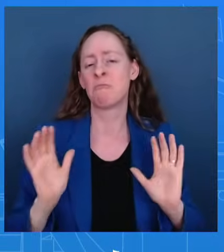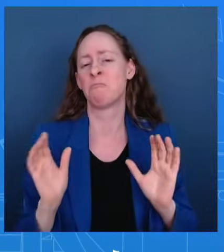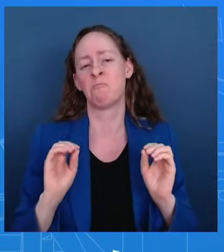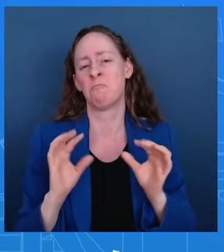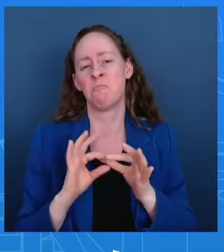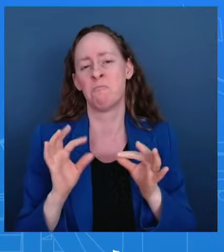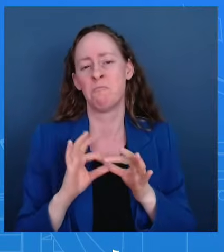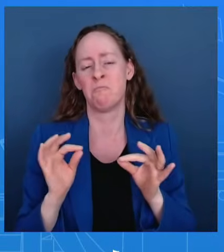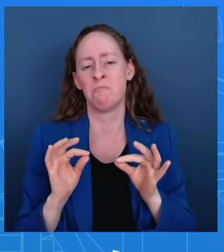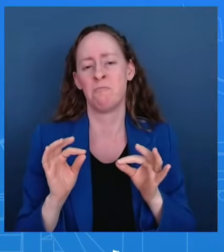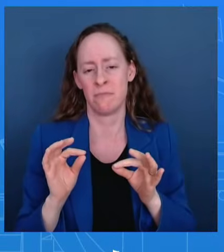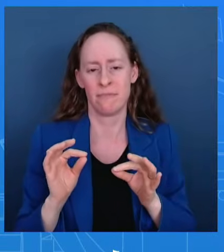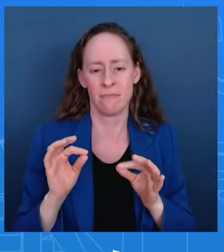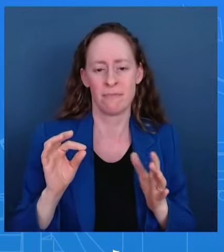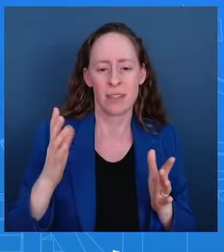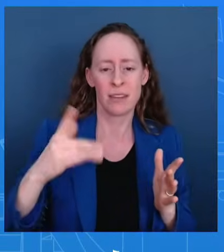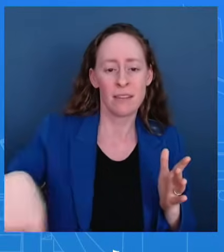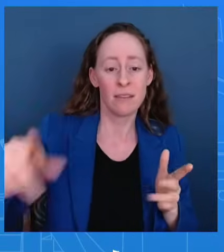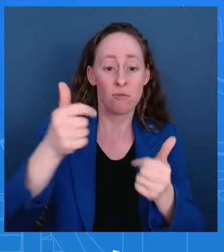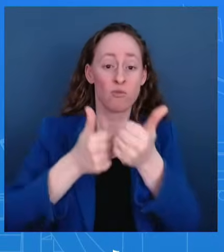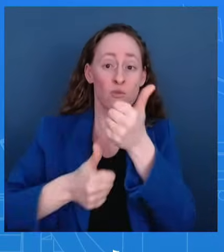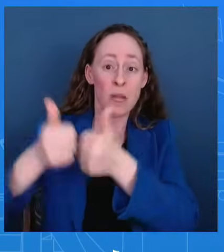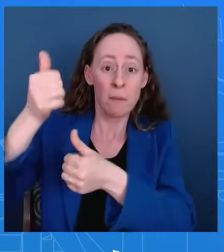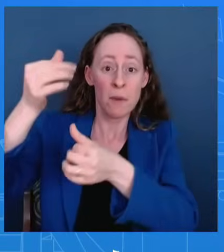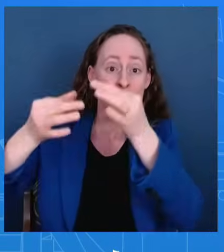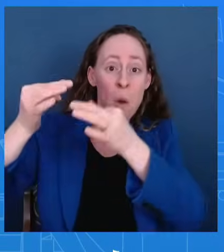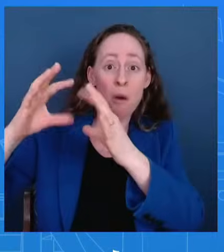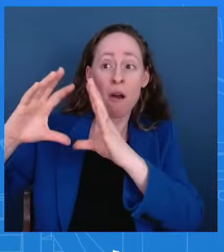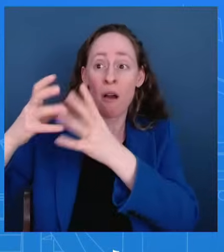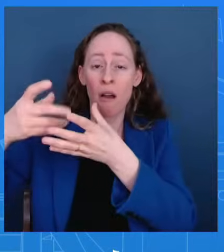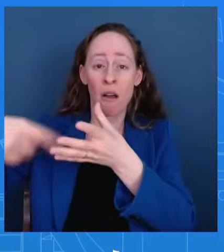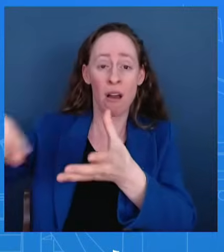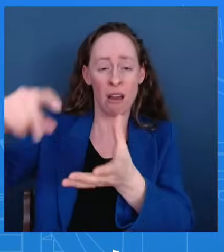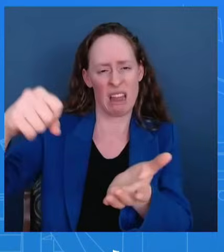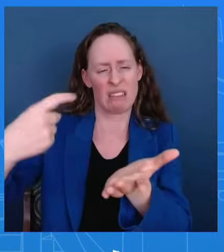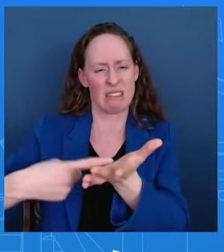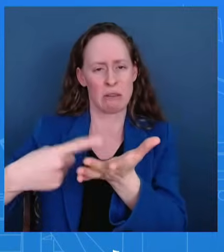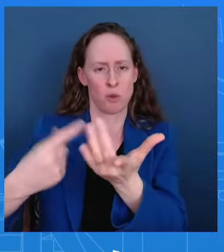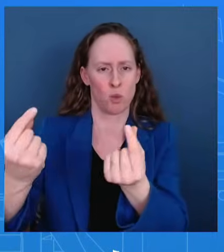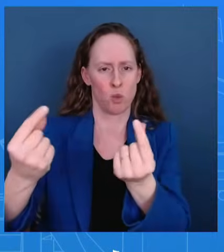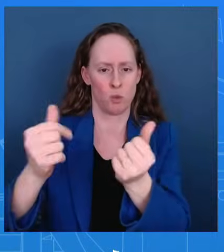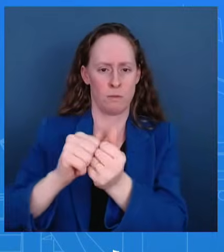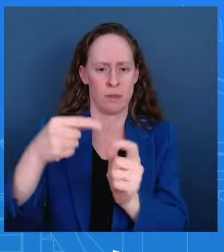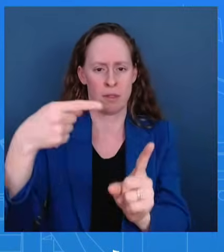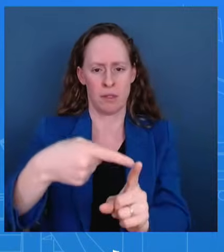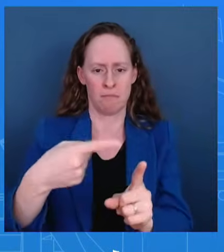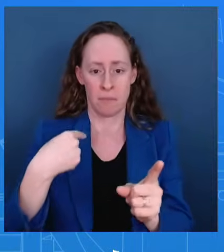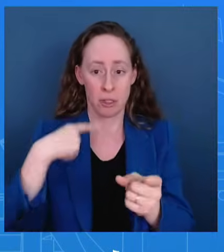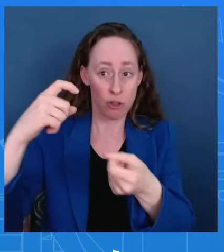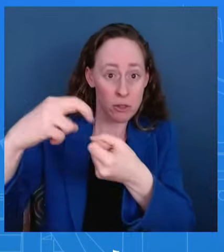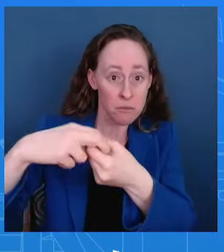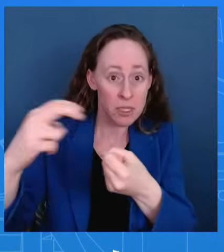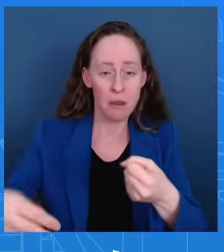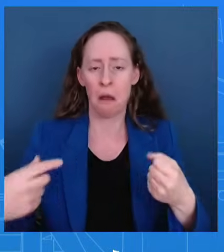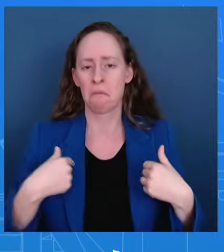if they should recuse themselves or not on a -- on a court. That is something for the Court more broadly. They have to make that decision.